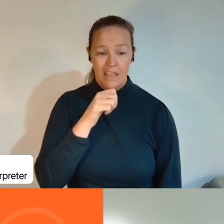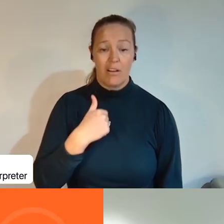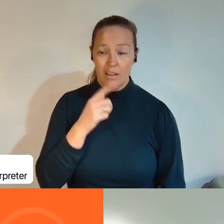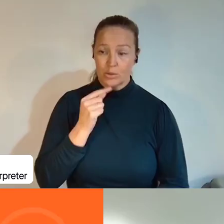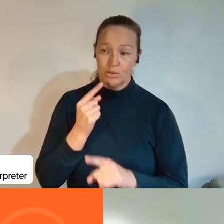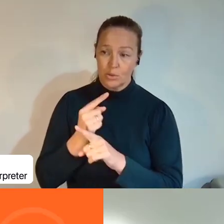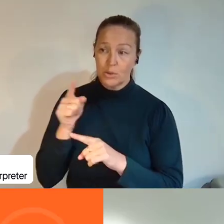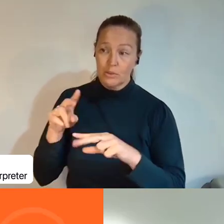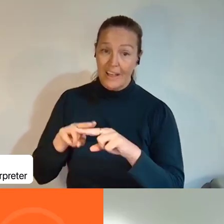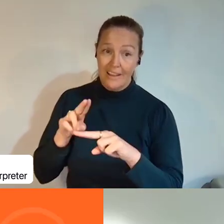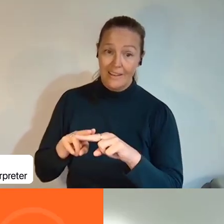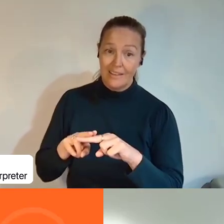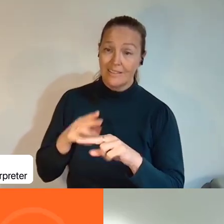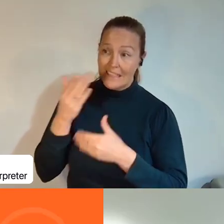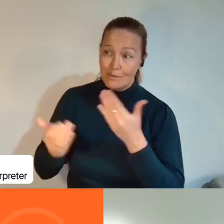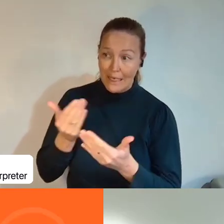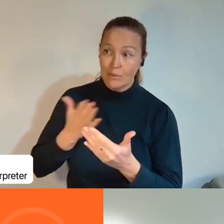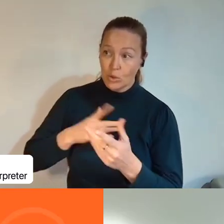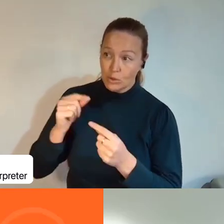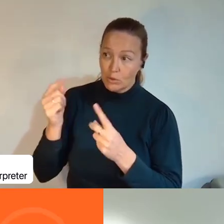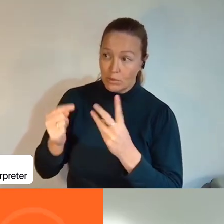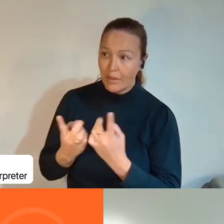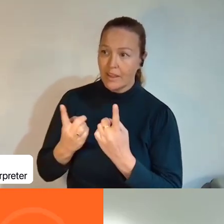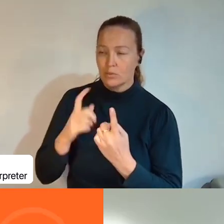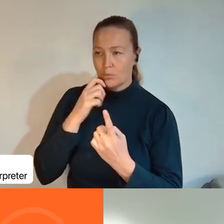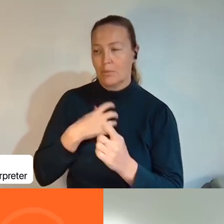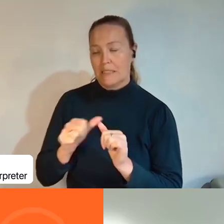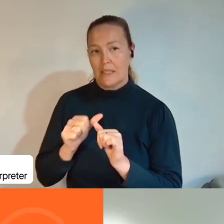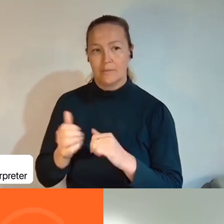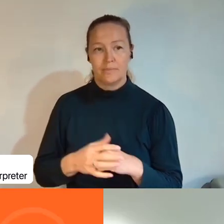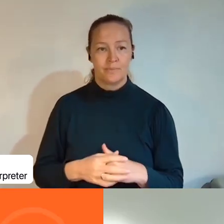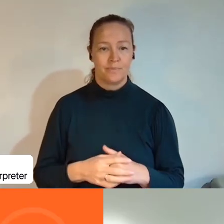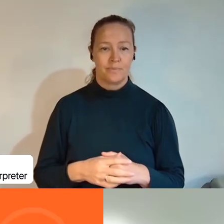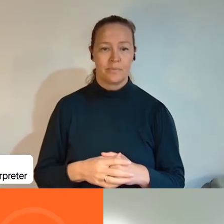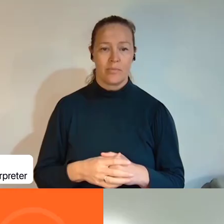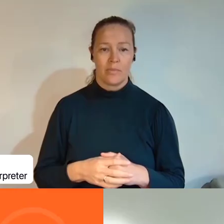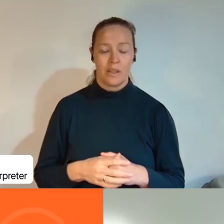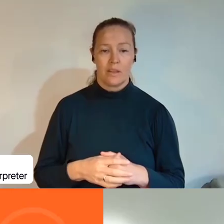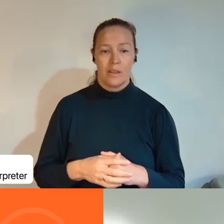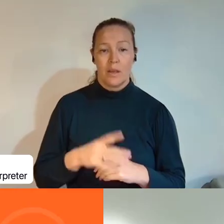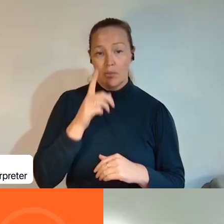and explain what I was trying to do. So people with intellectual disabilities can and should